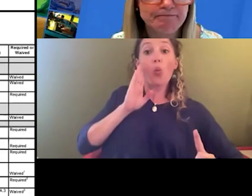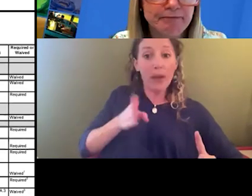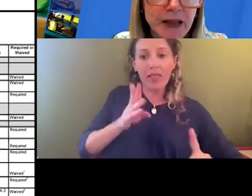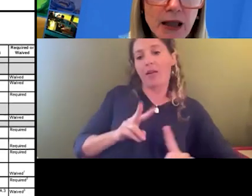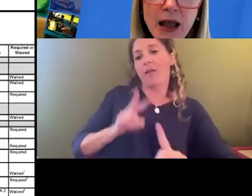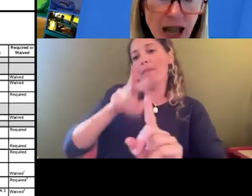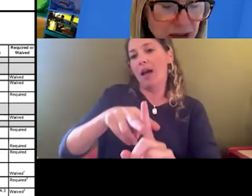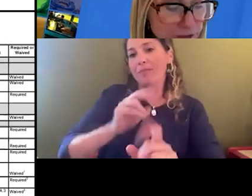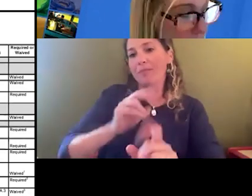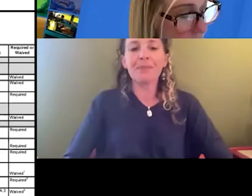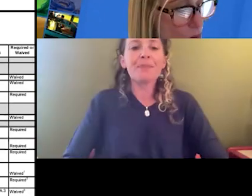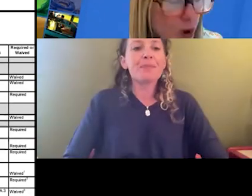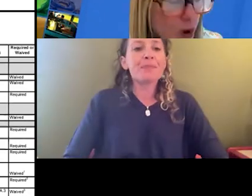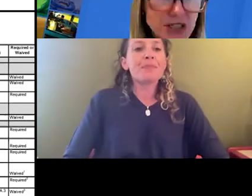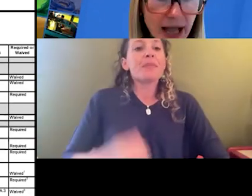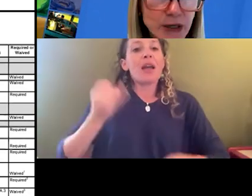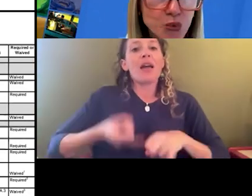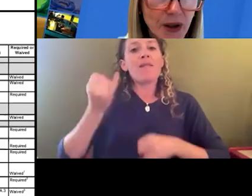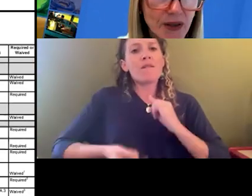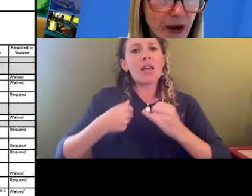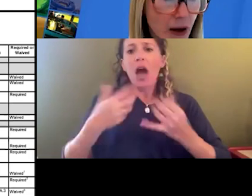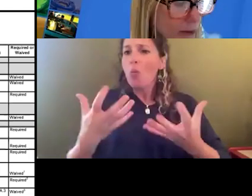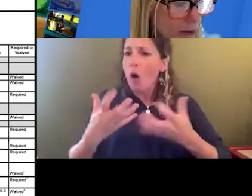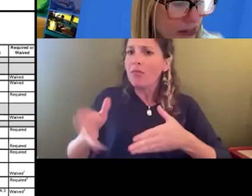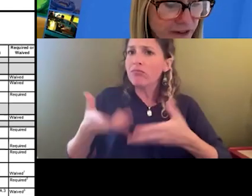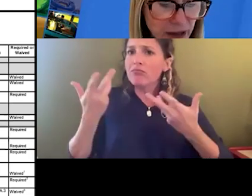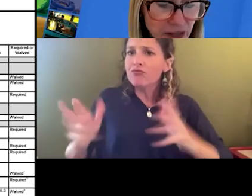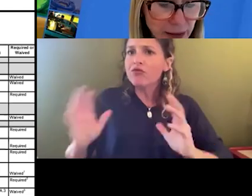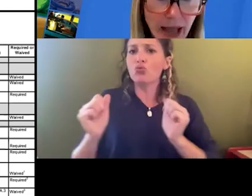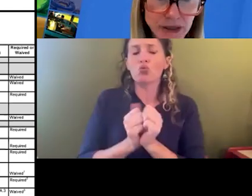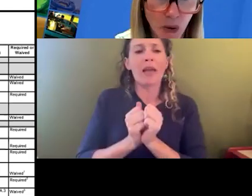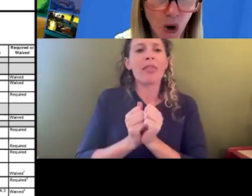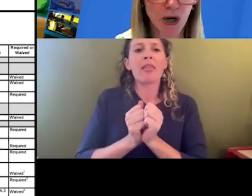Then finally, I wanted to end with the fact that as part